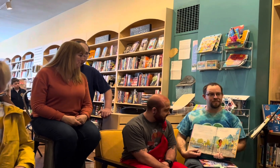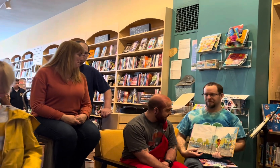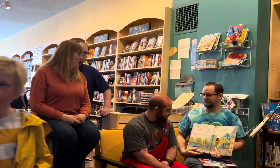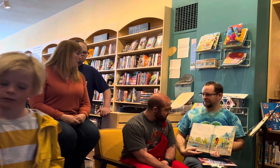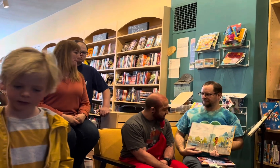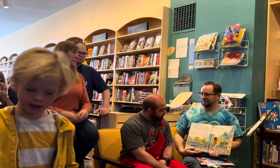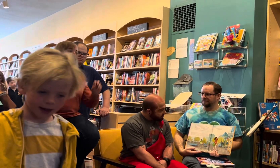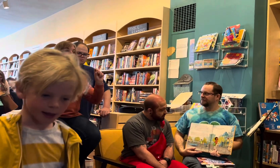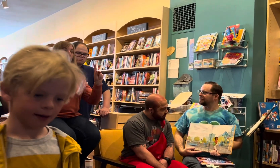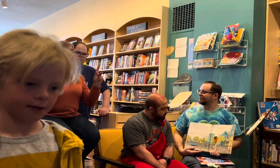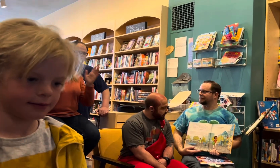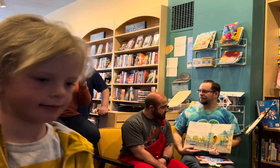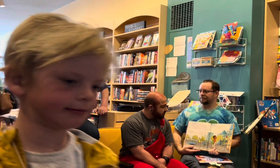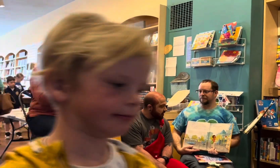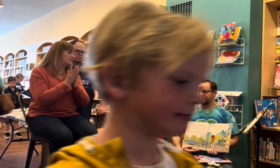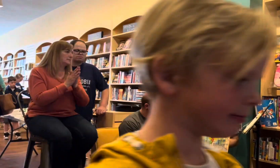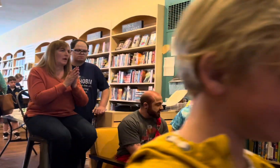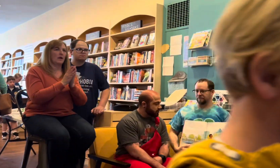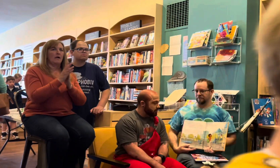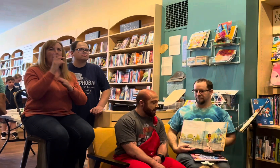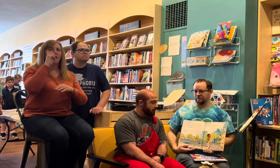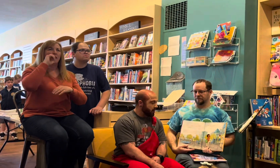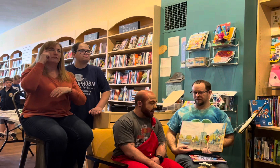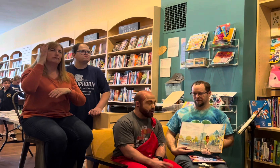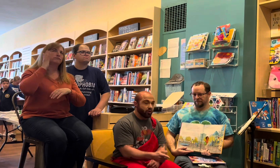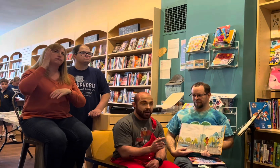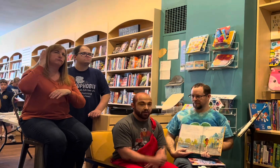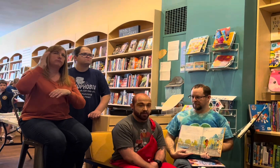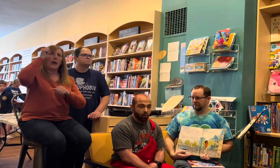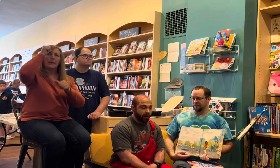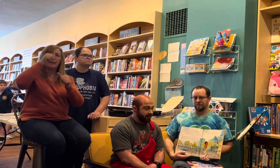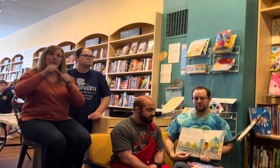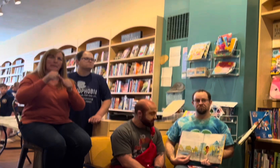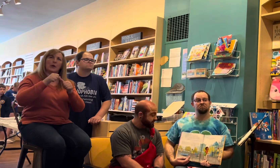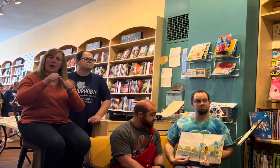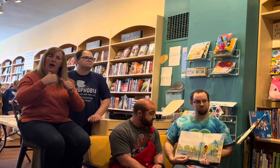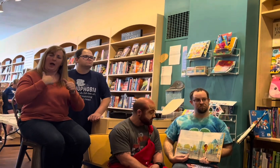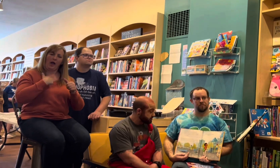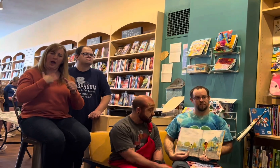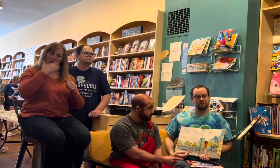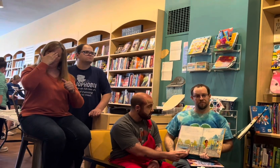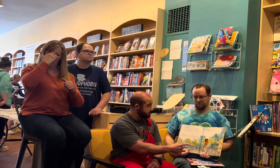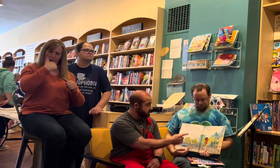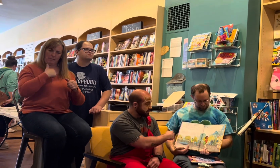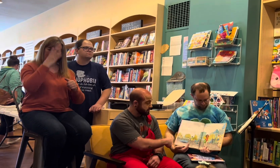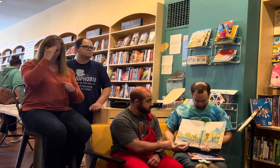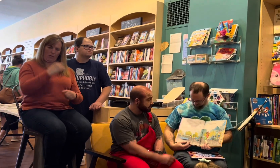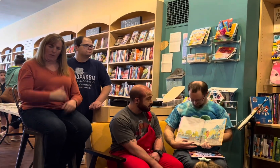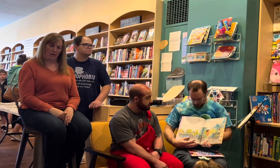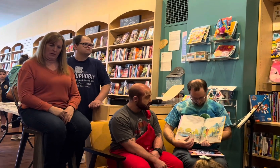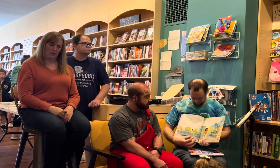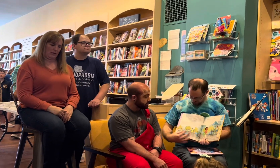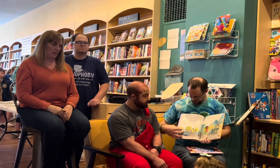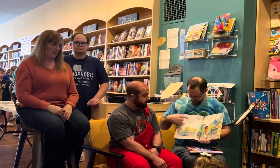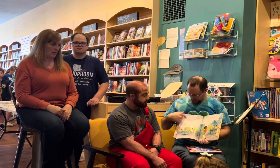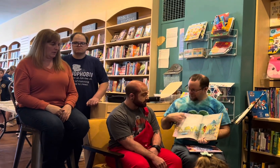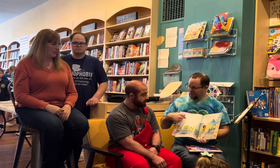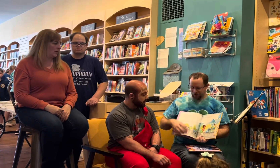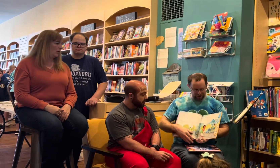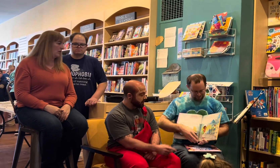All right. For as long as I could remember, I knew I was a boy. AARON: Oh, sorry. I was over here. CALI: Make sure you